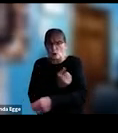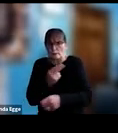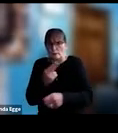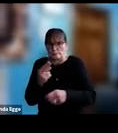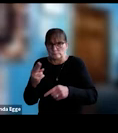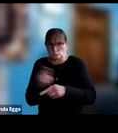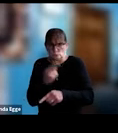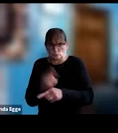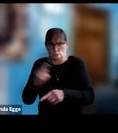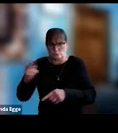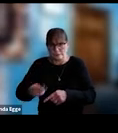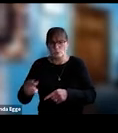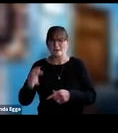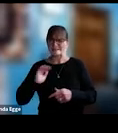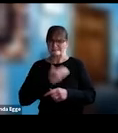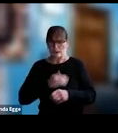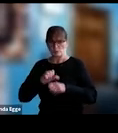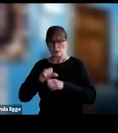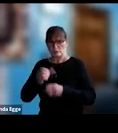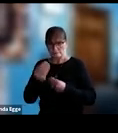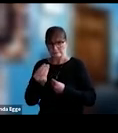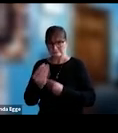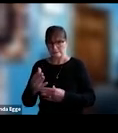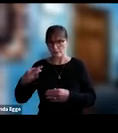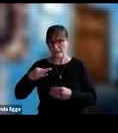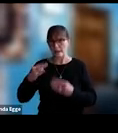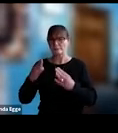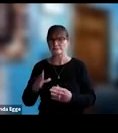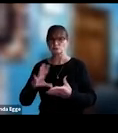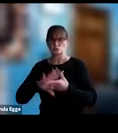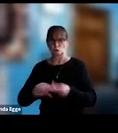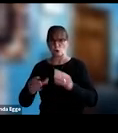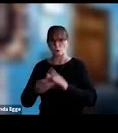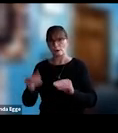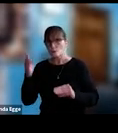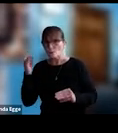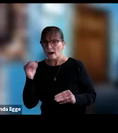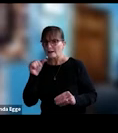is that it is our job to tell the applicant's story because they're never going to get to do that.